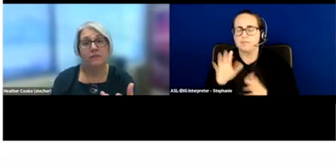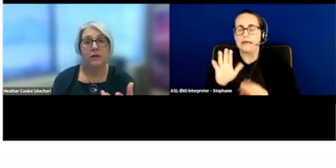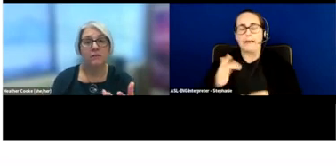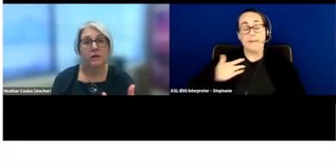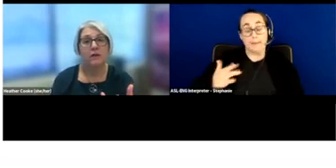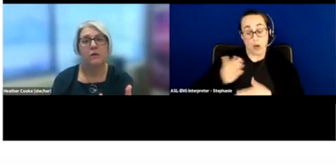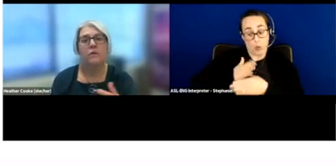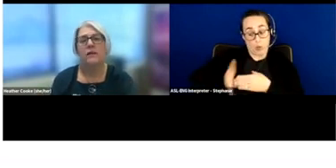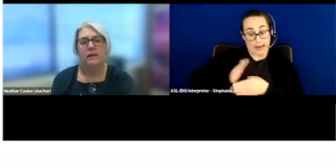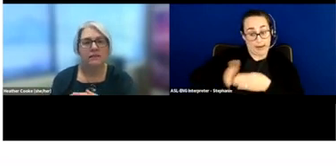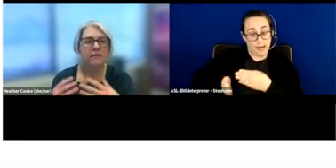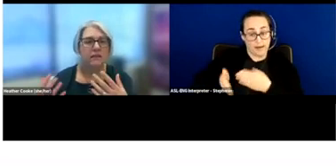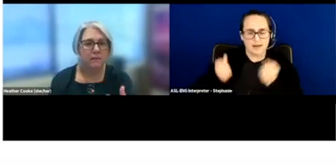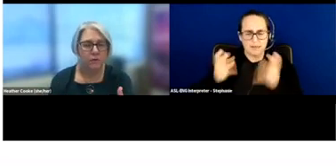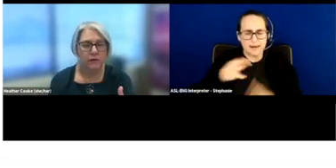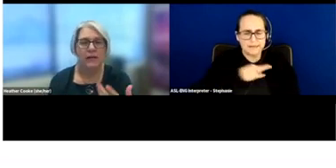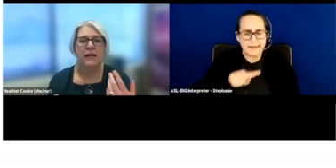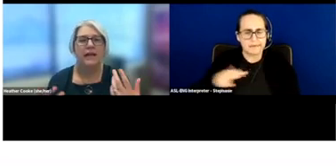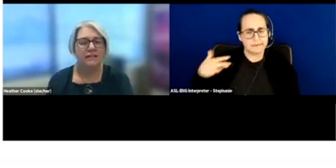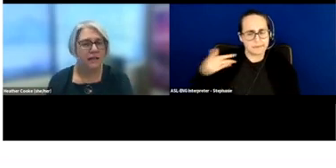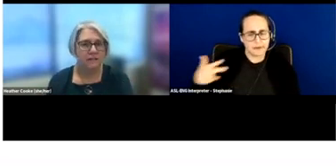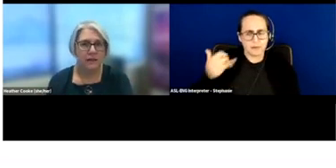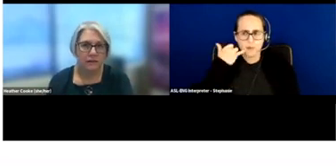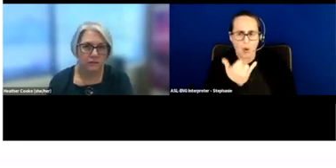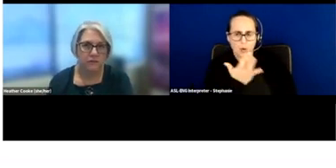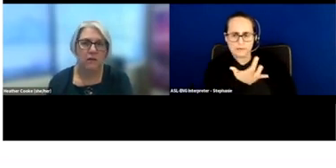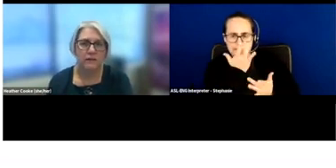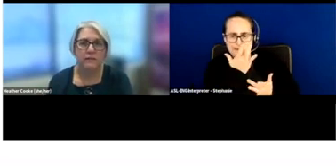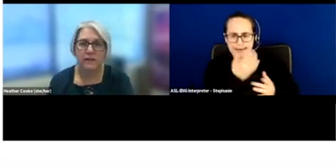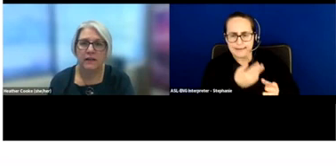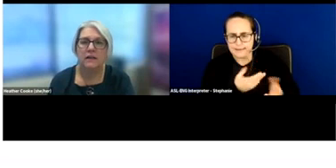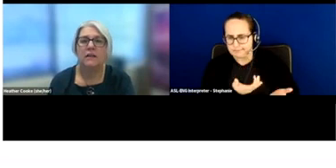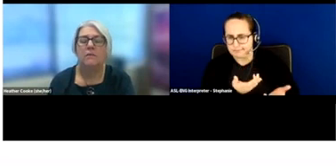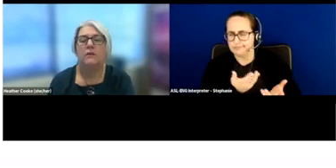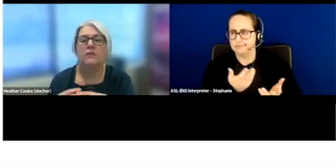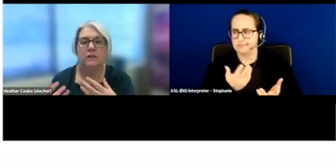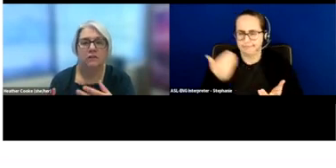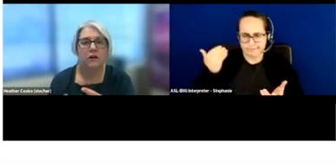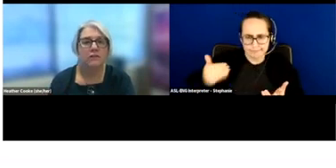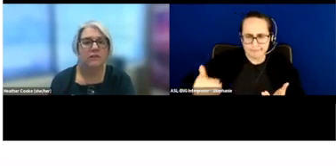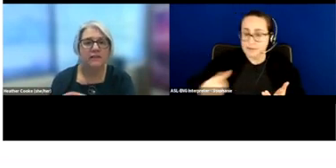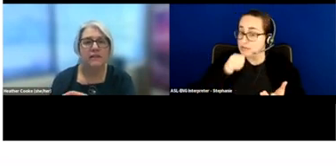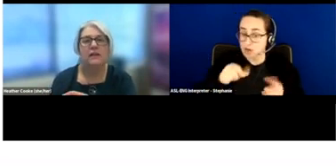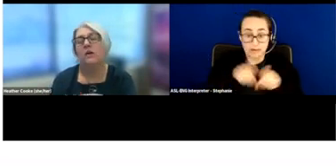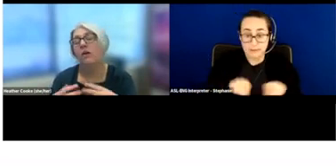everyone's workload. It's a Sunday morning and Dallas say has just called in sick. The nurse in charge, Lindsey over